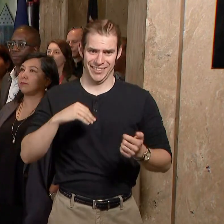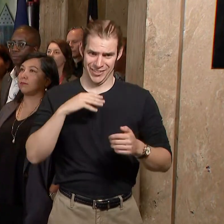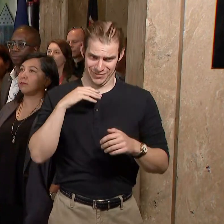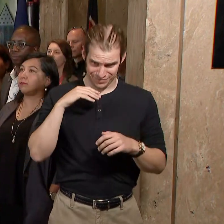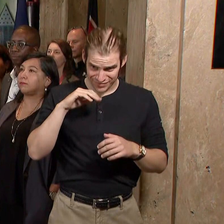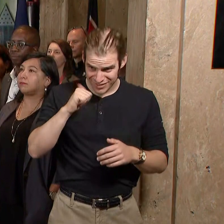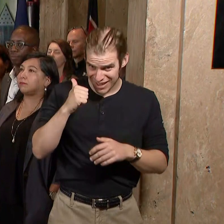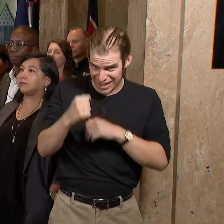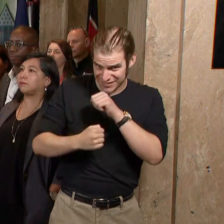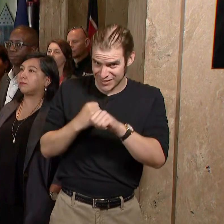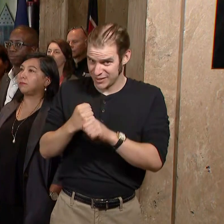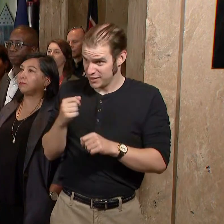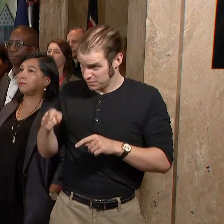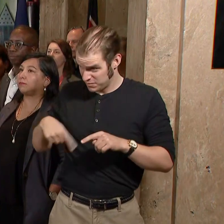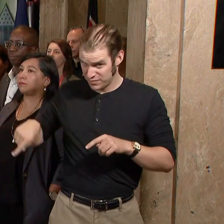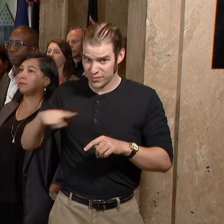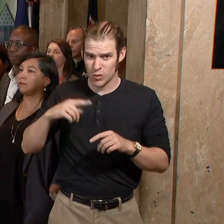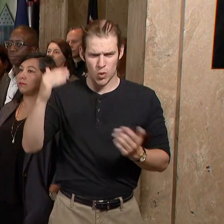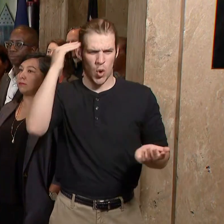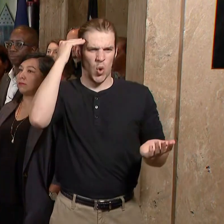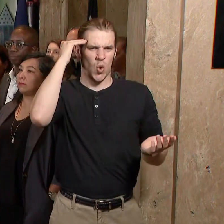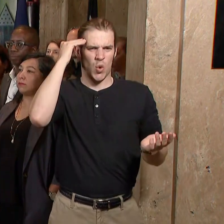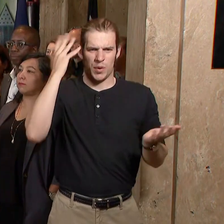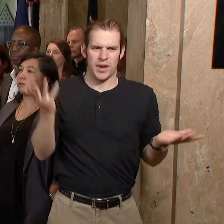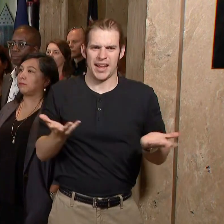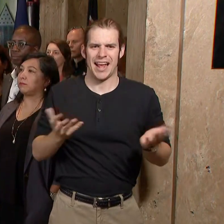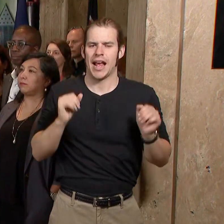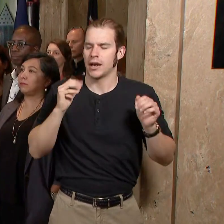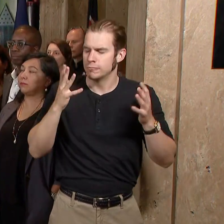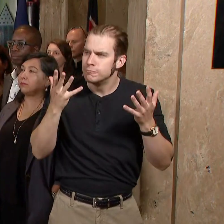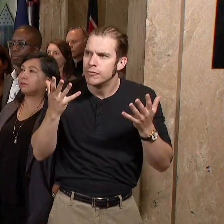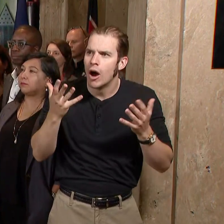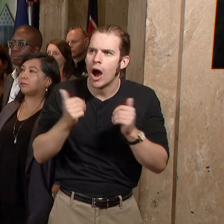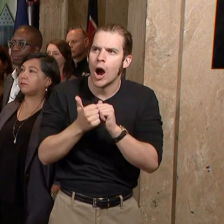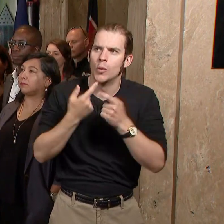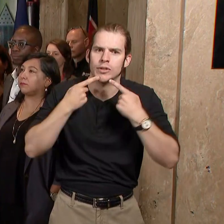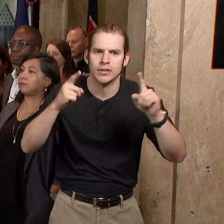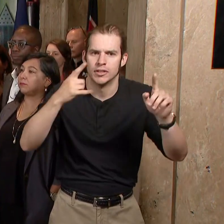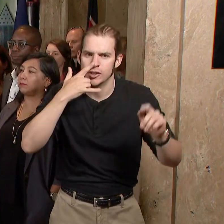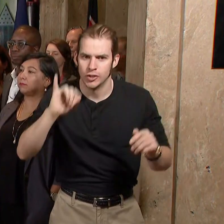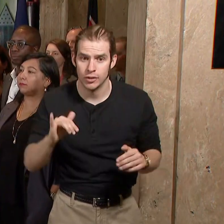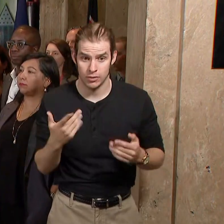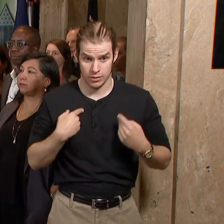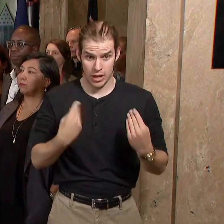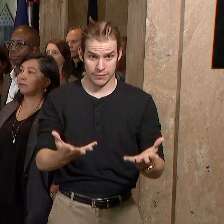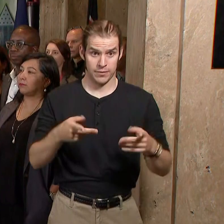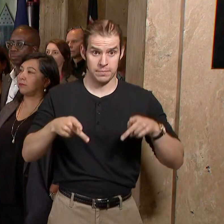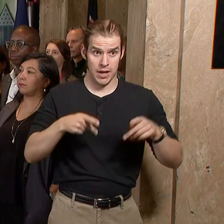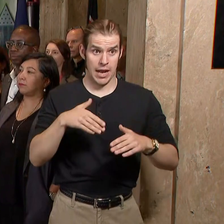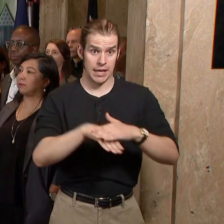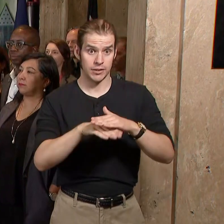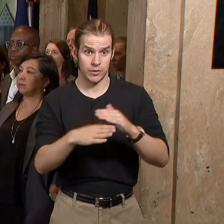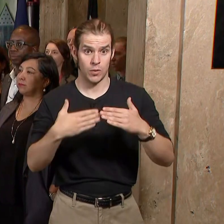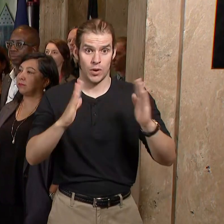work to show what is successful. And what we know is if you get people access to housing and in that housing you provide the wraparound services that people need,